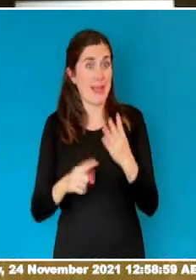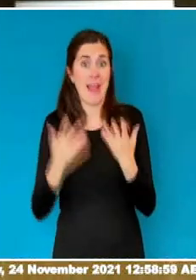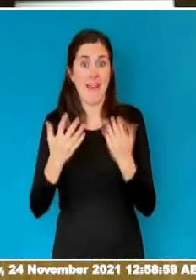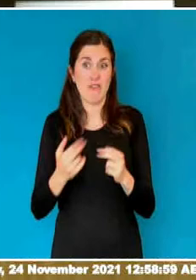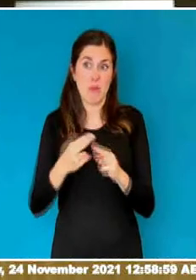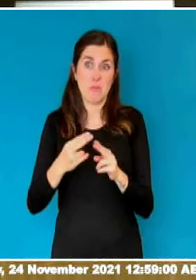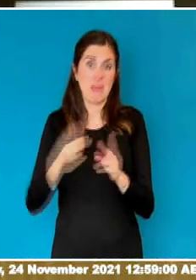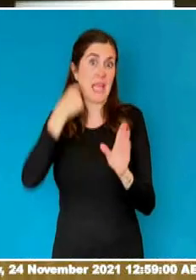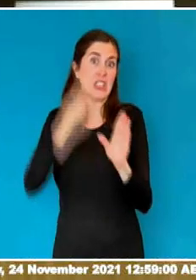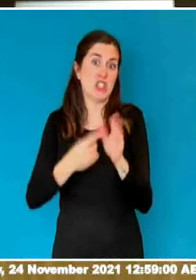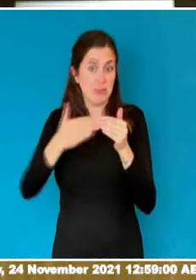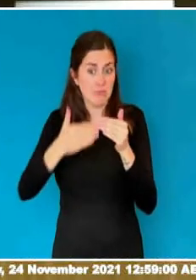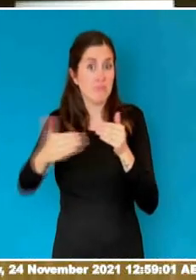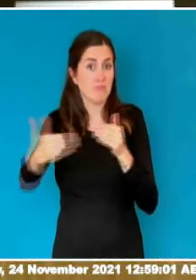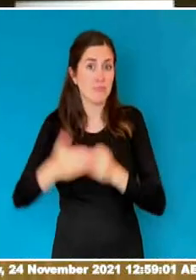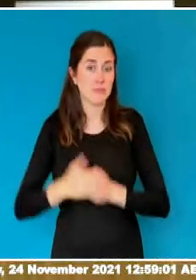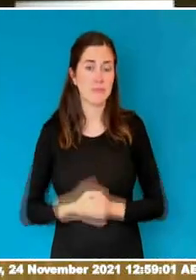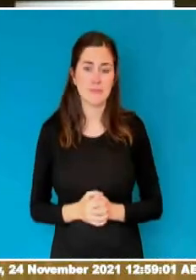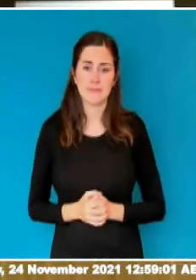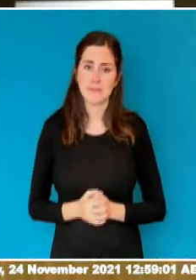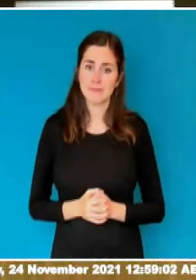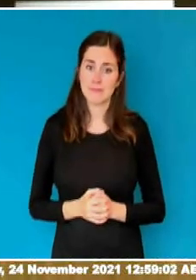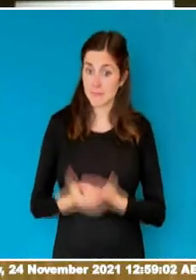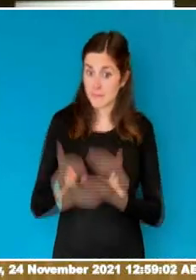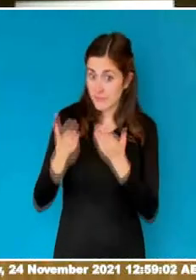Thank you, Mr Chair. CHAIR: Thank you. Commissioner Galbally, do you have any questions?